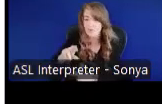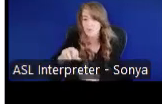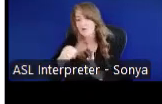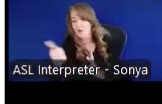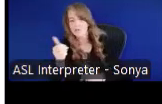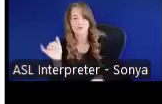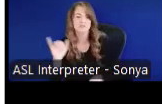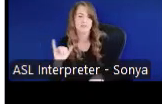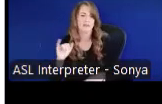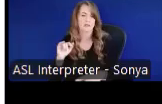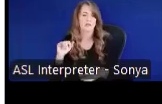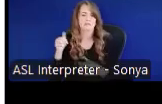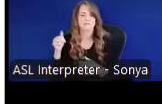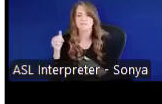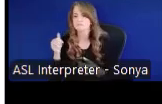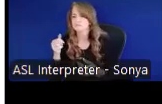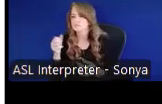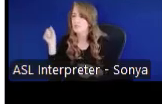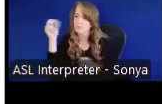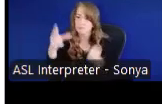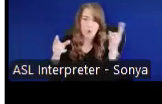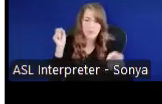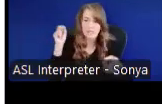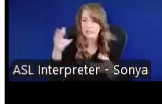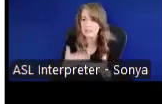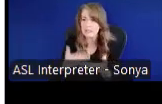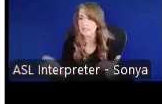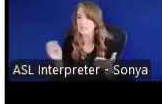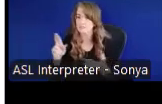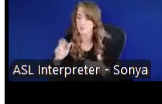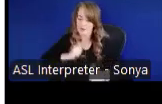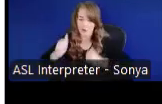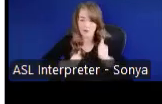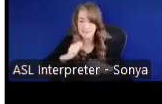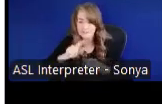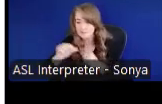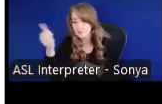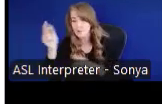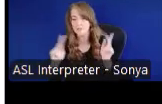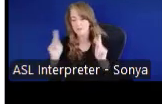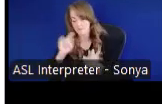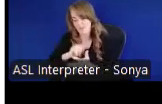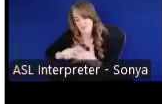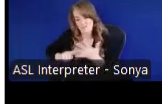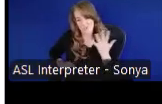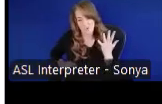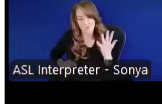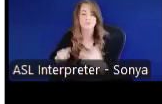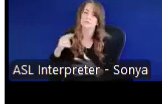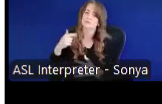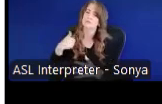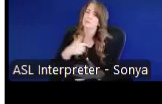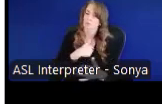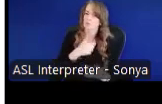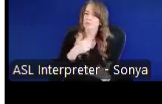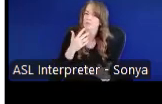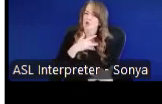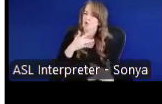behavior, destroying property or being aggressive towards others, those are also things that we might be concerned about,